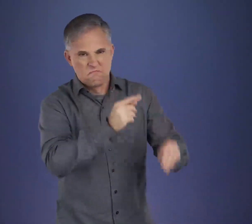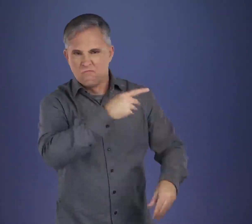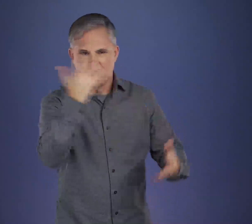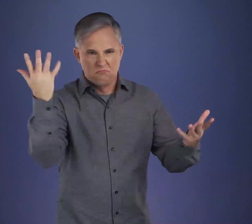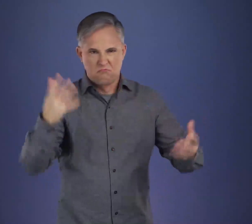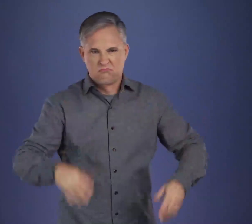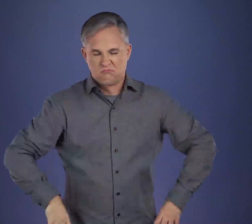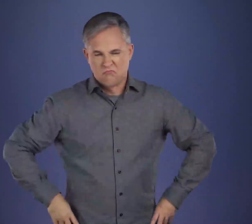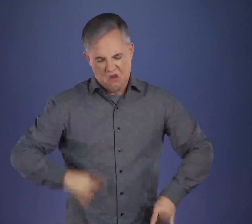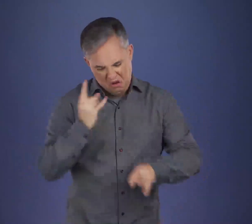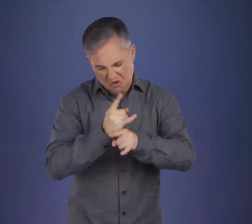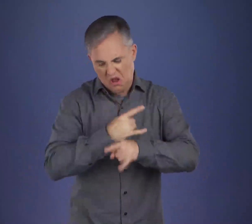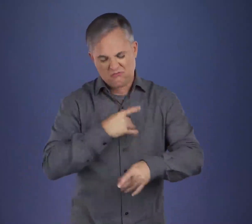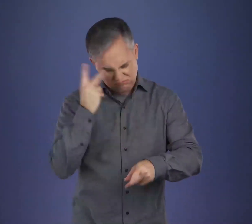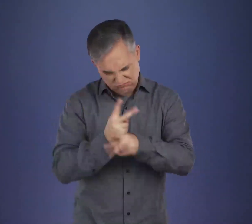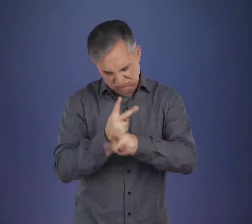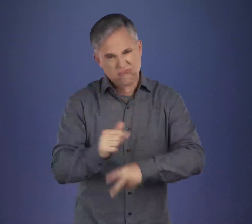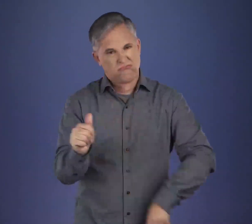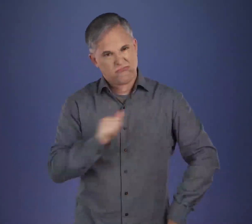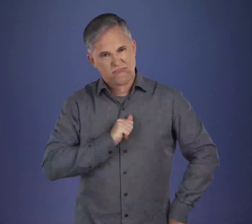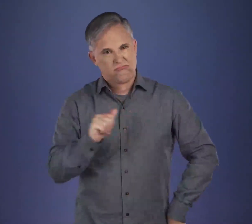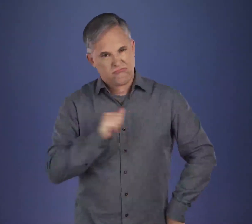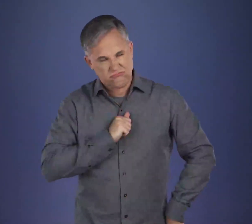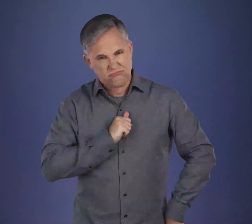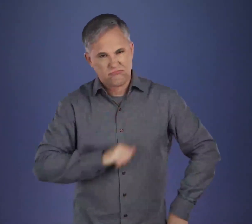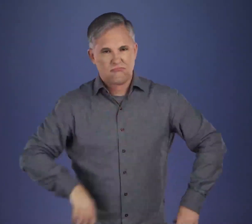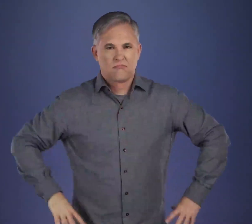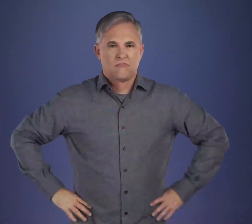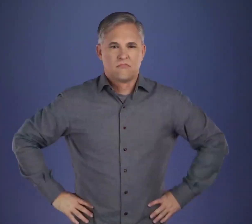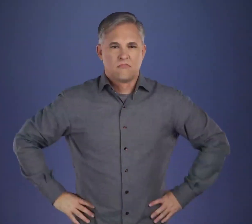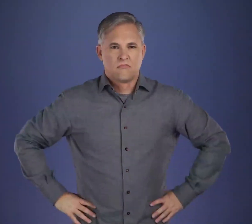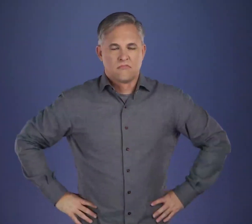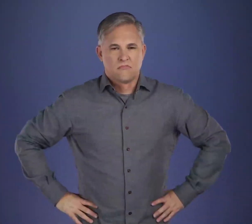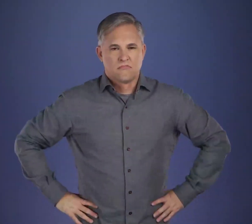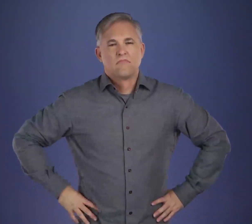Sarcastically he asked, ‘How much does your scheme cost?’